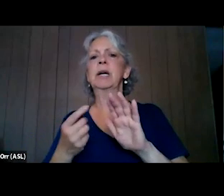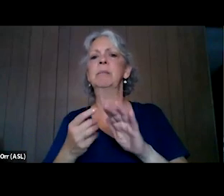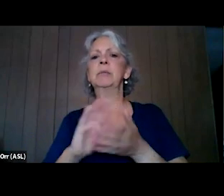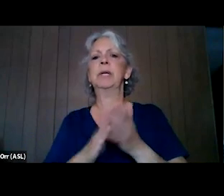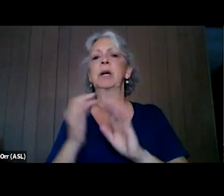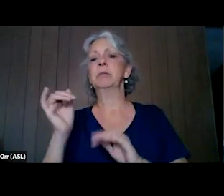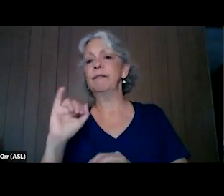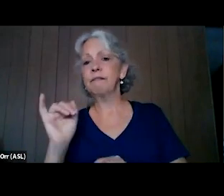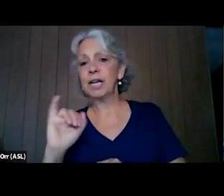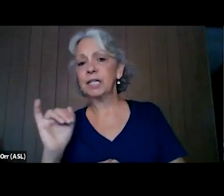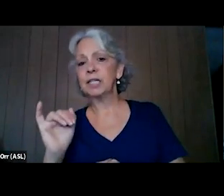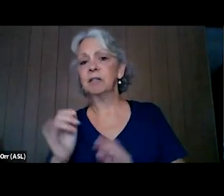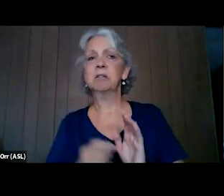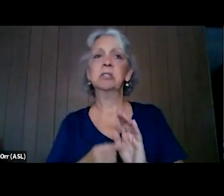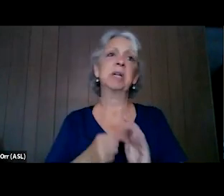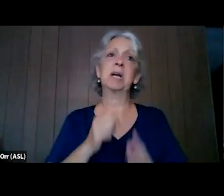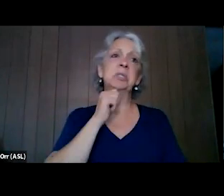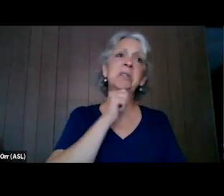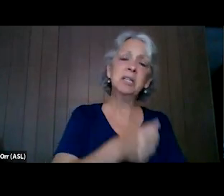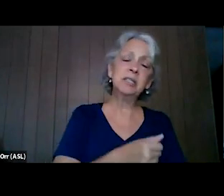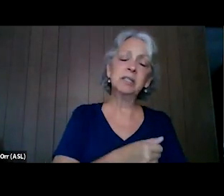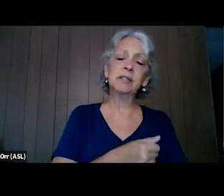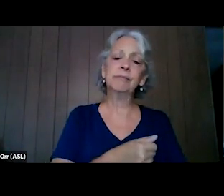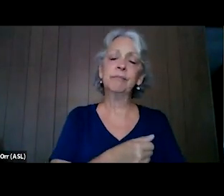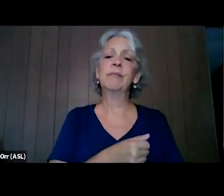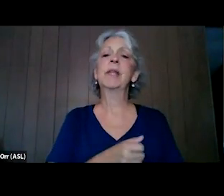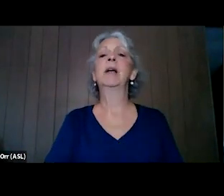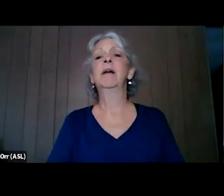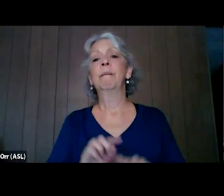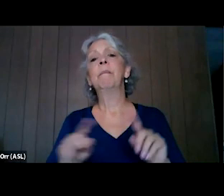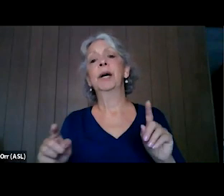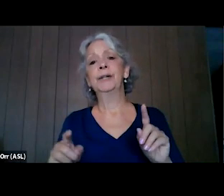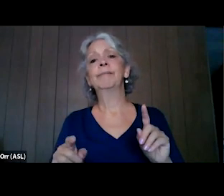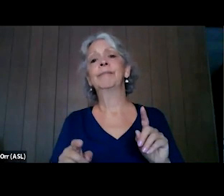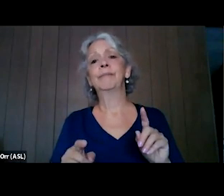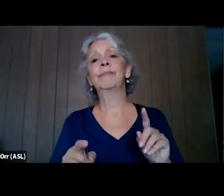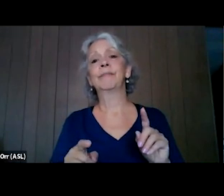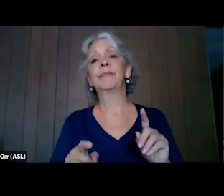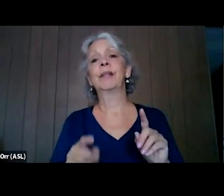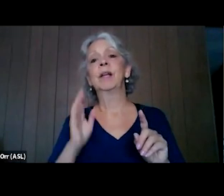sometimes it doesn't, but it does pretty much liquefy your skin,